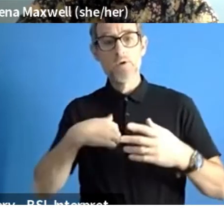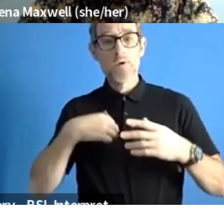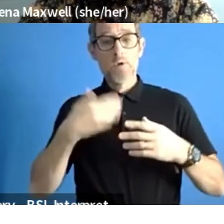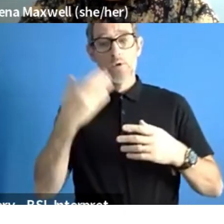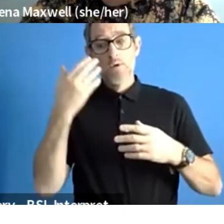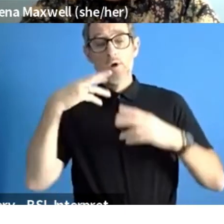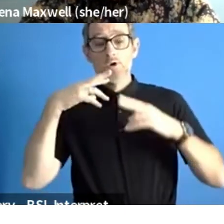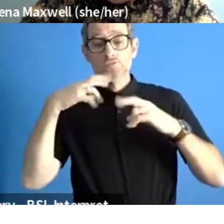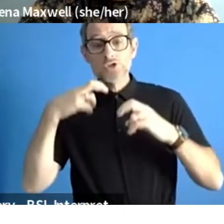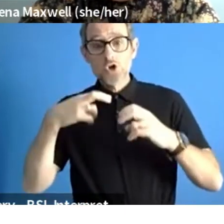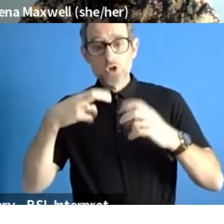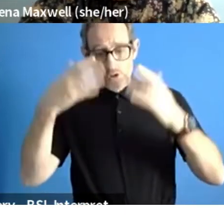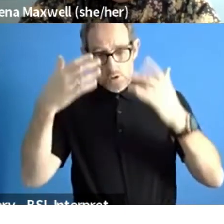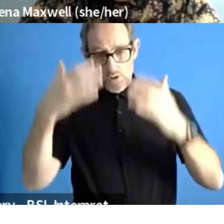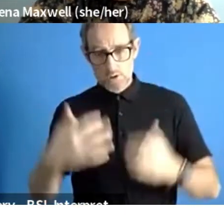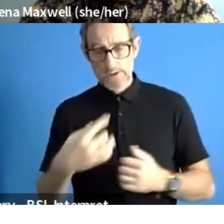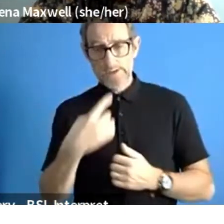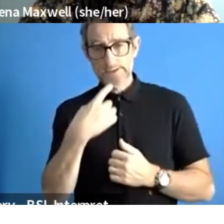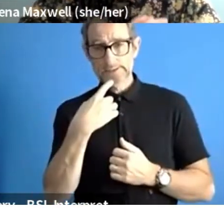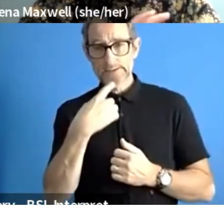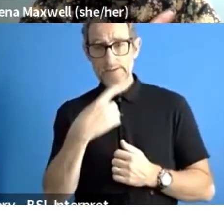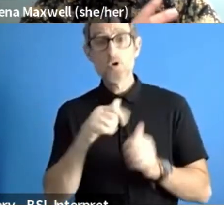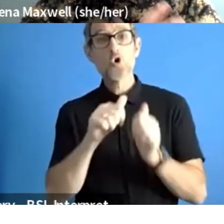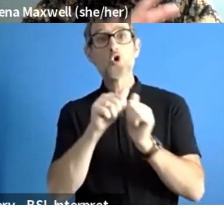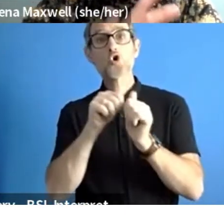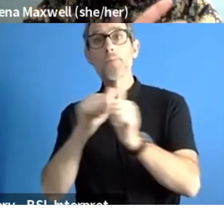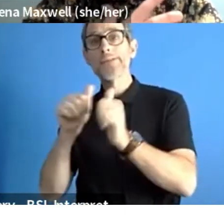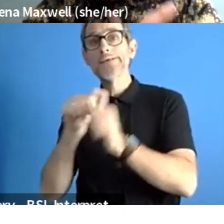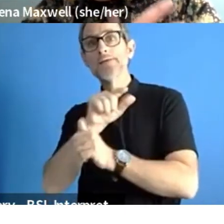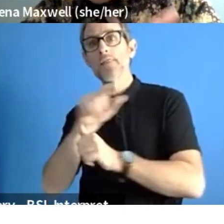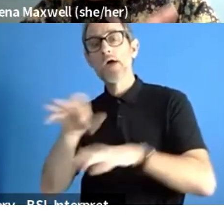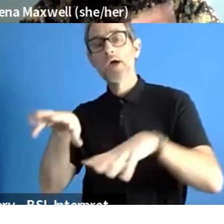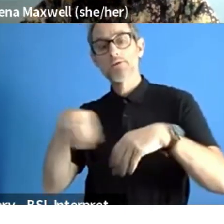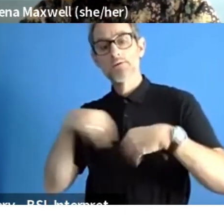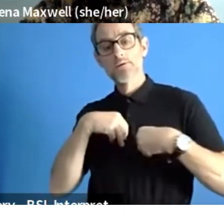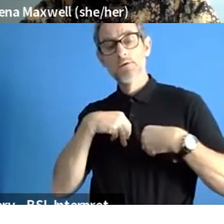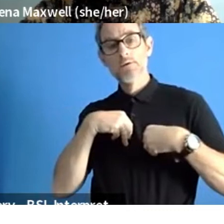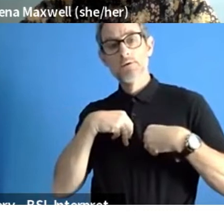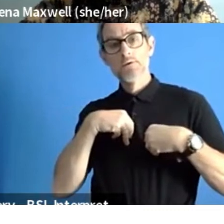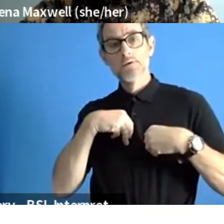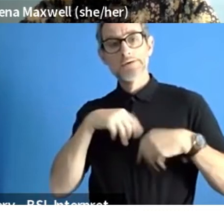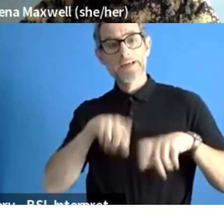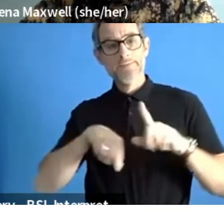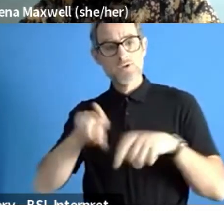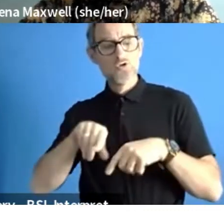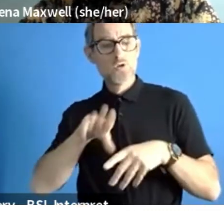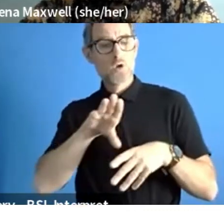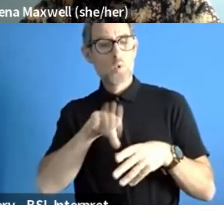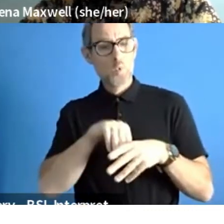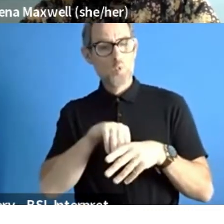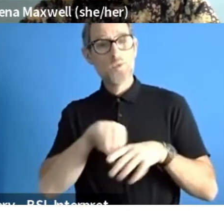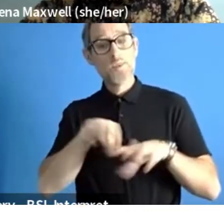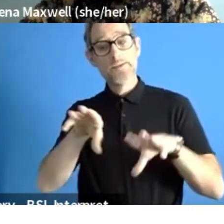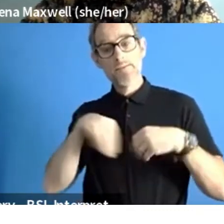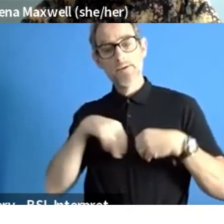suggesting to us that companies that embrace diversity have access to 4